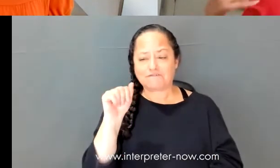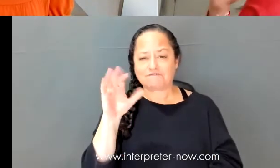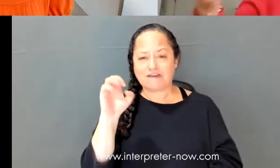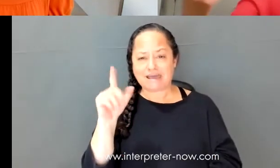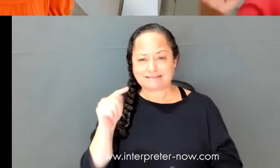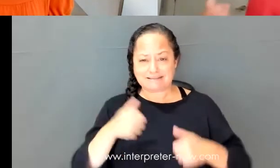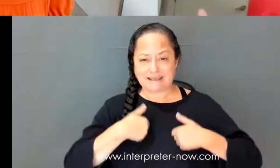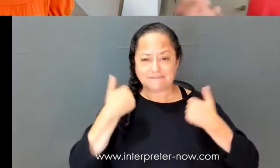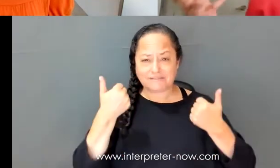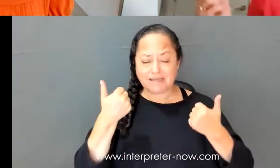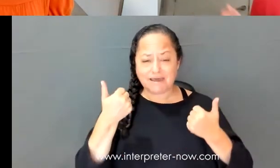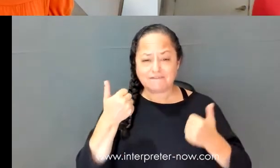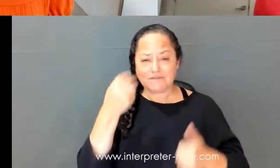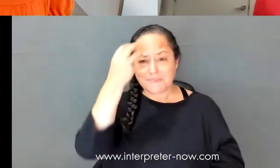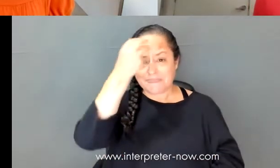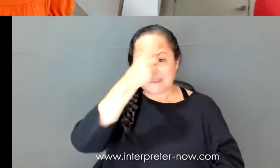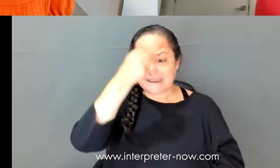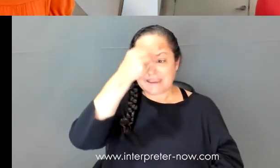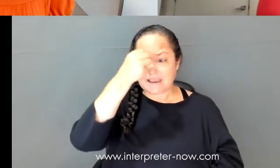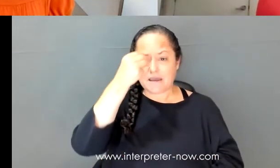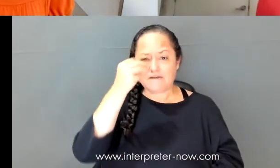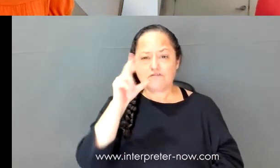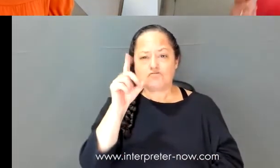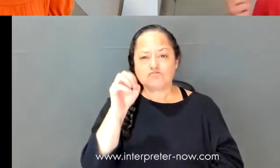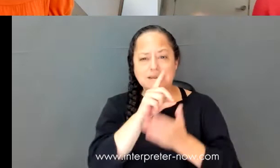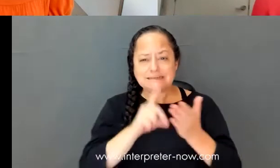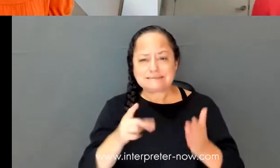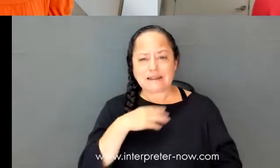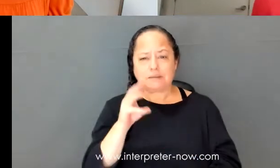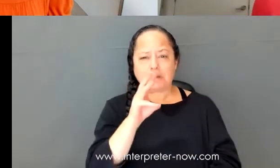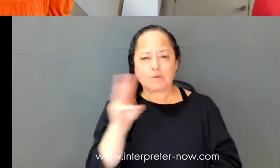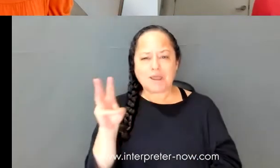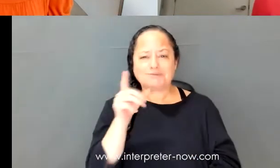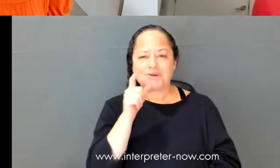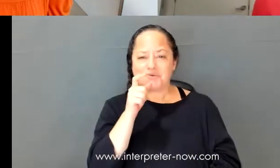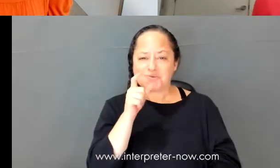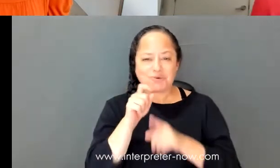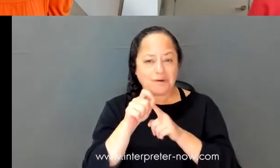Like when I'm thinking of redesigning my website, like who do I call, right?